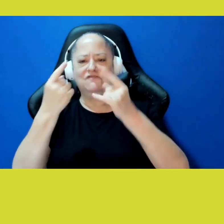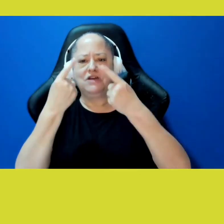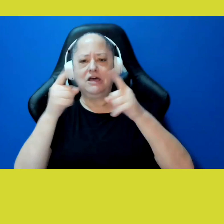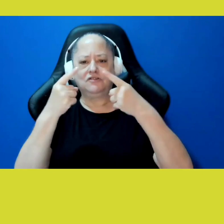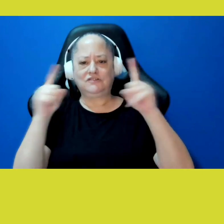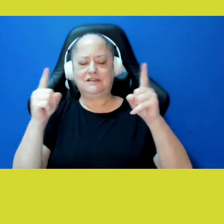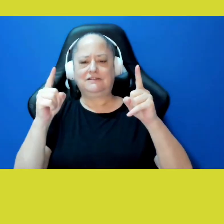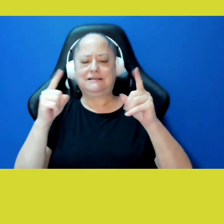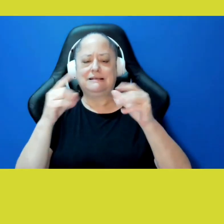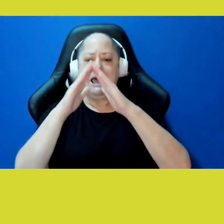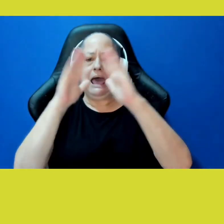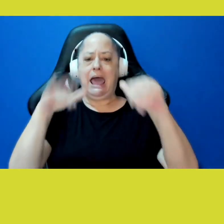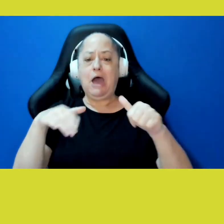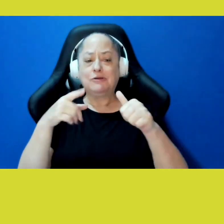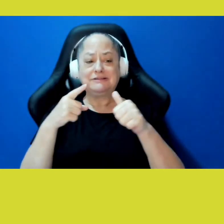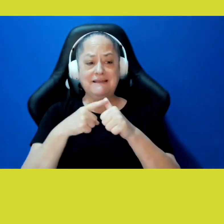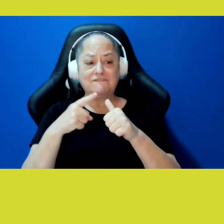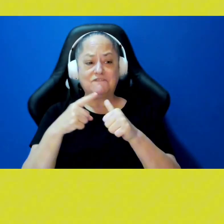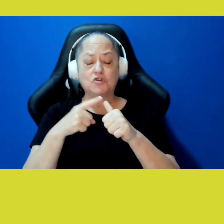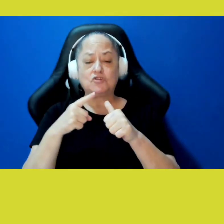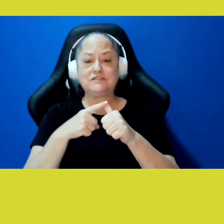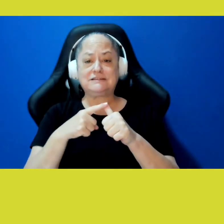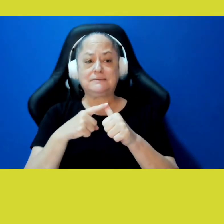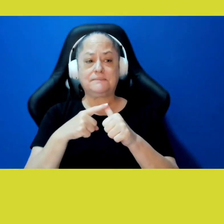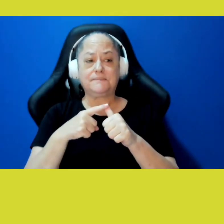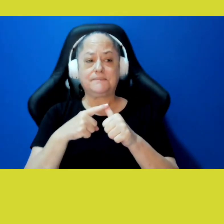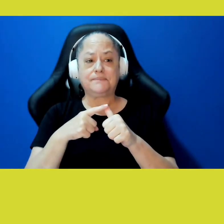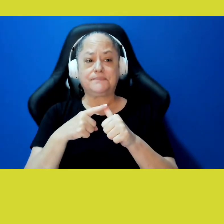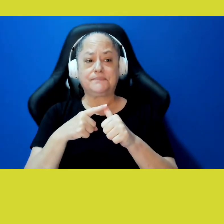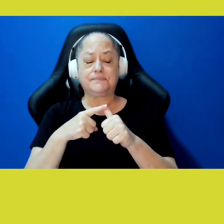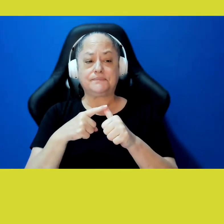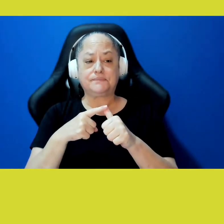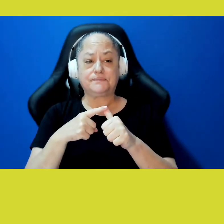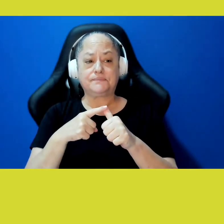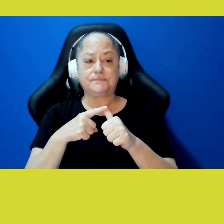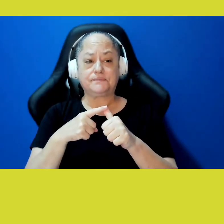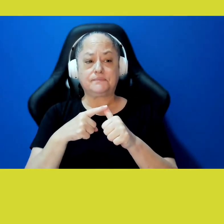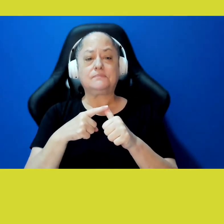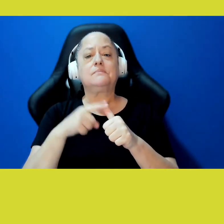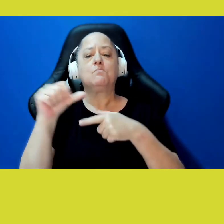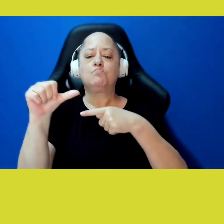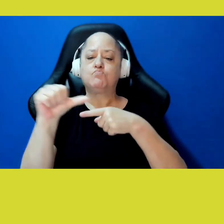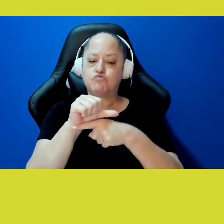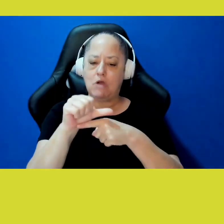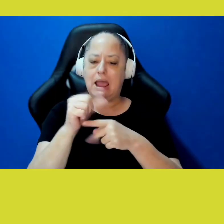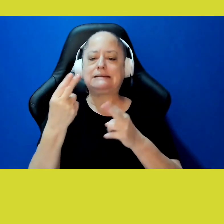is the practice that is used at an individual,